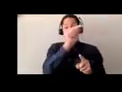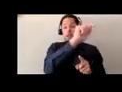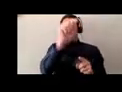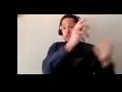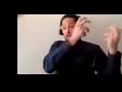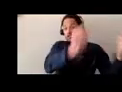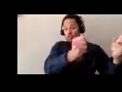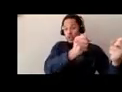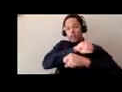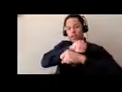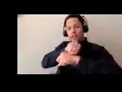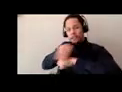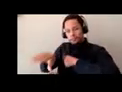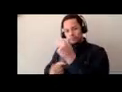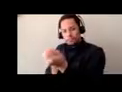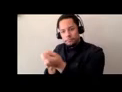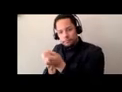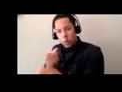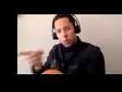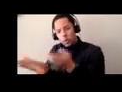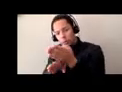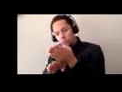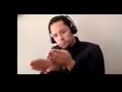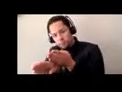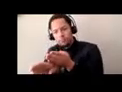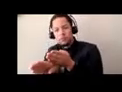this service as our core.